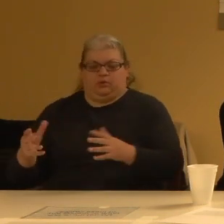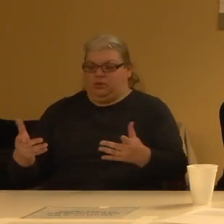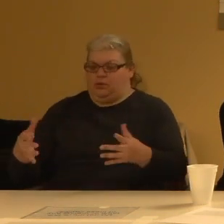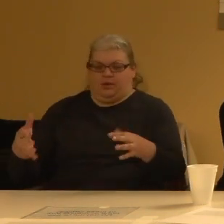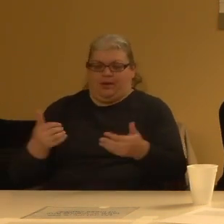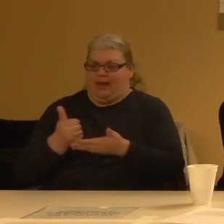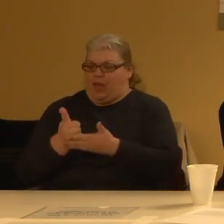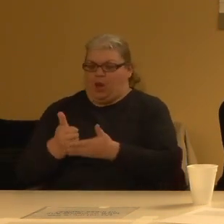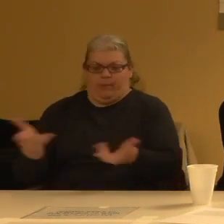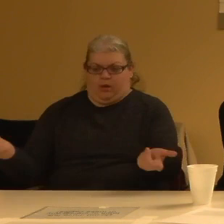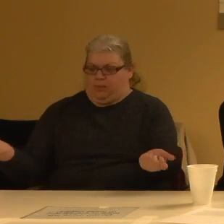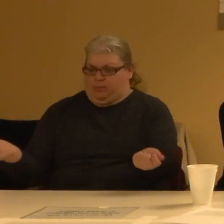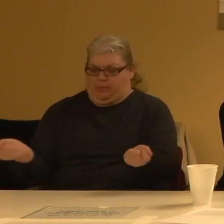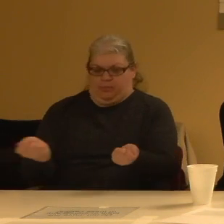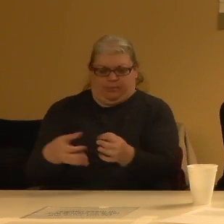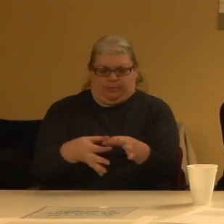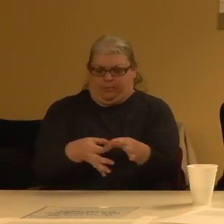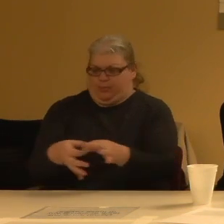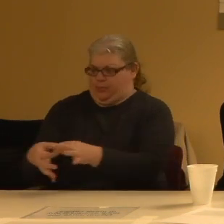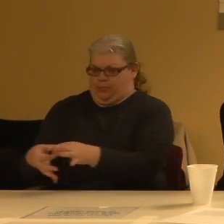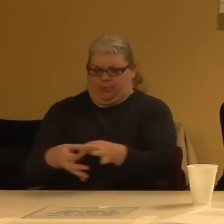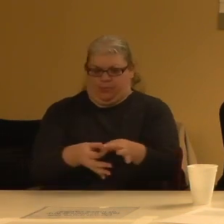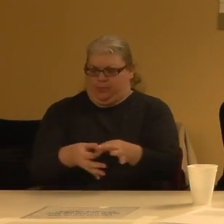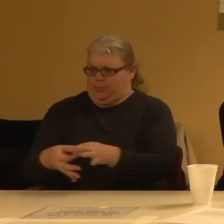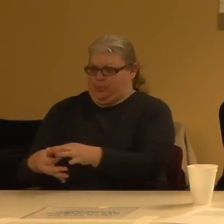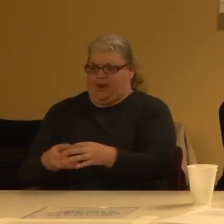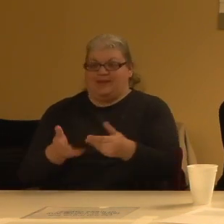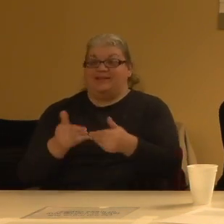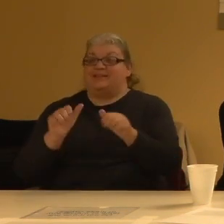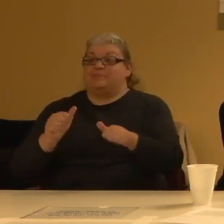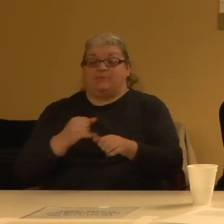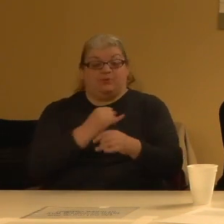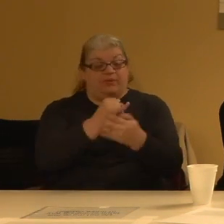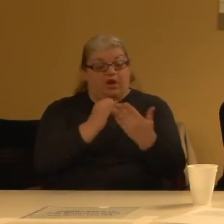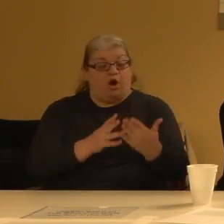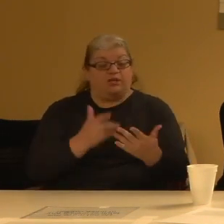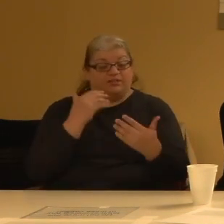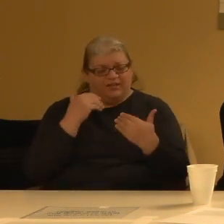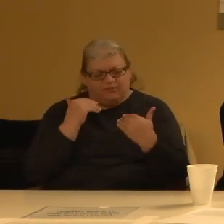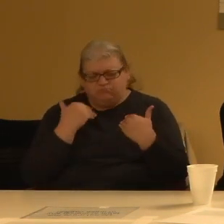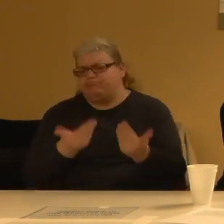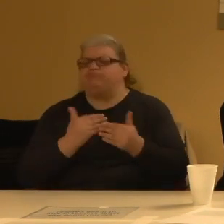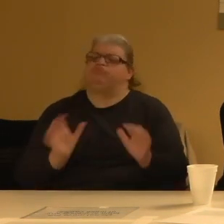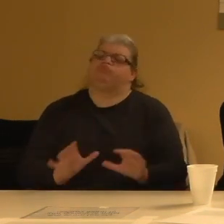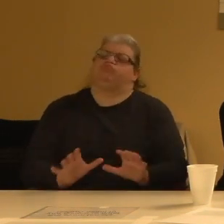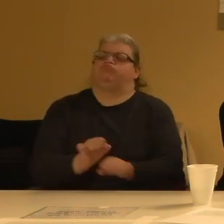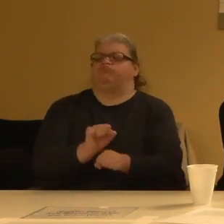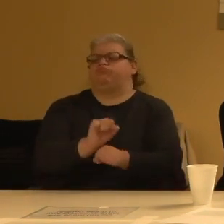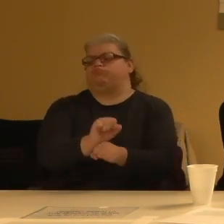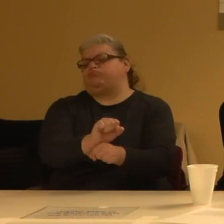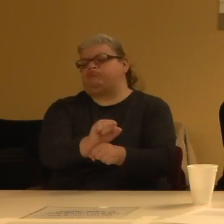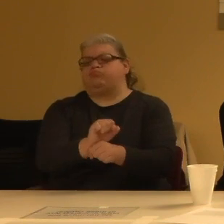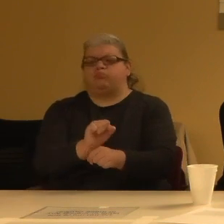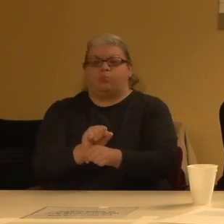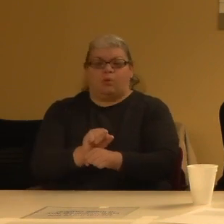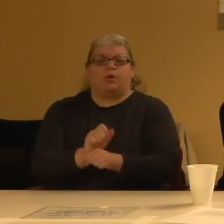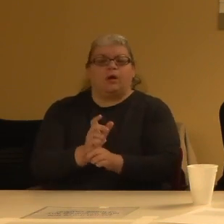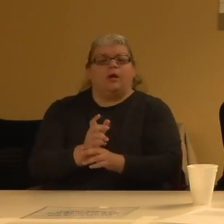easy as possible for people so the artists can just do the work and not worry about that stuff. There's, at least for me, I don't know other people's experience,